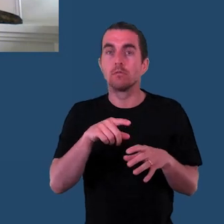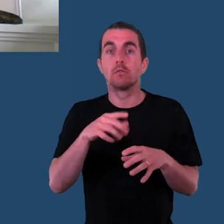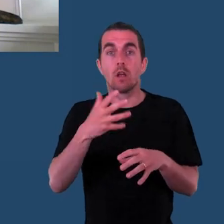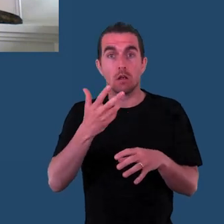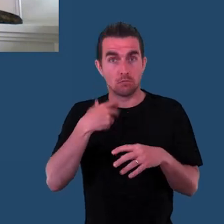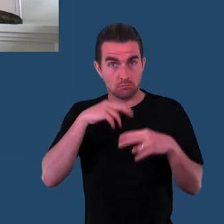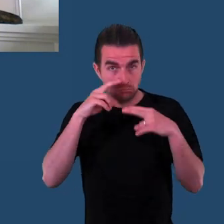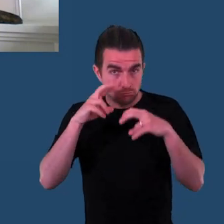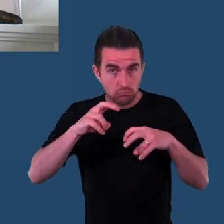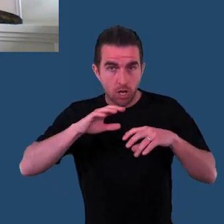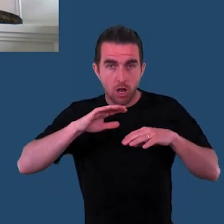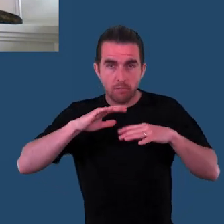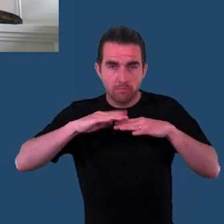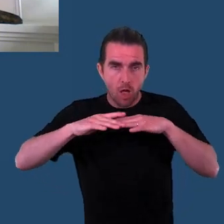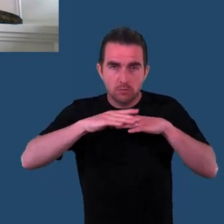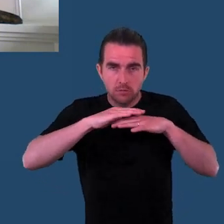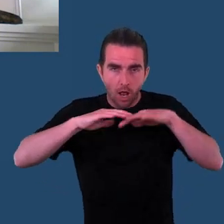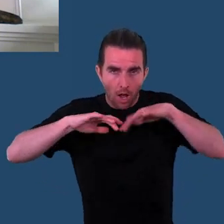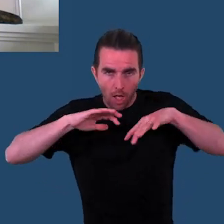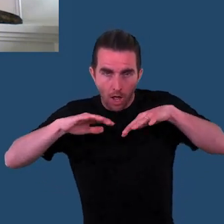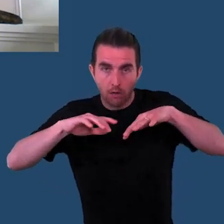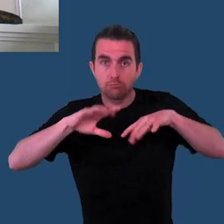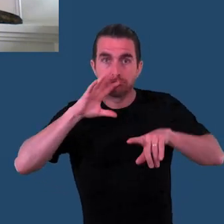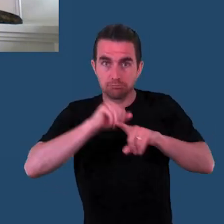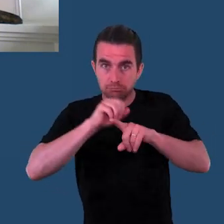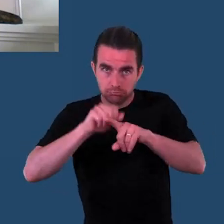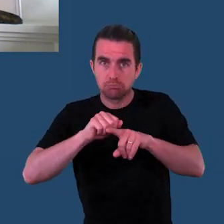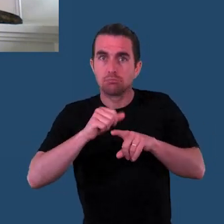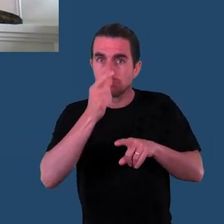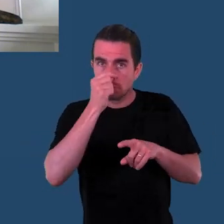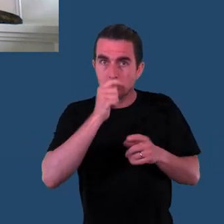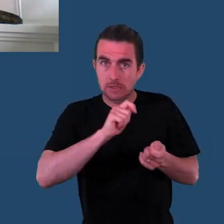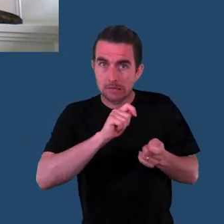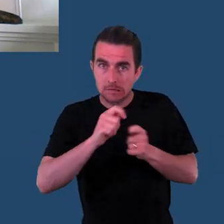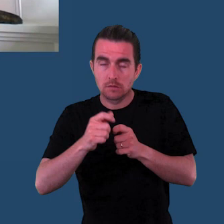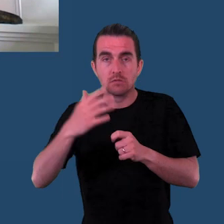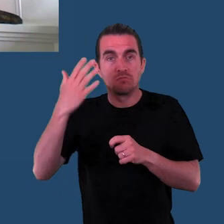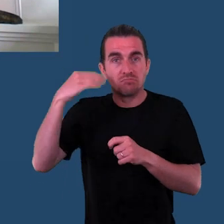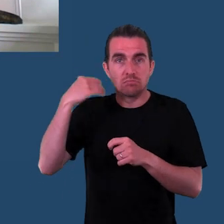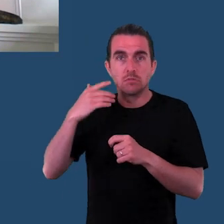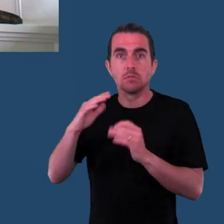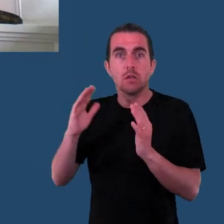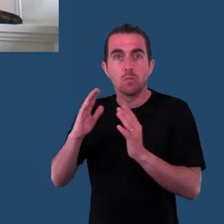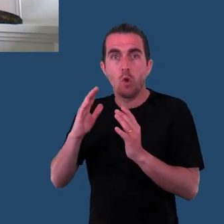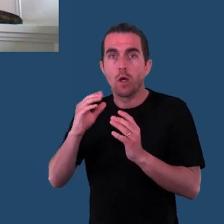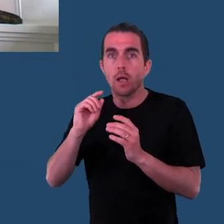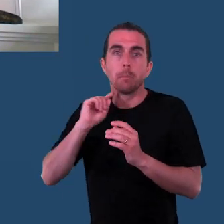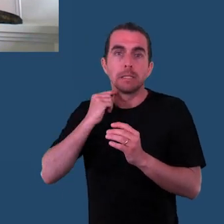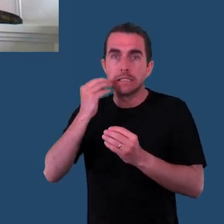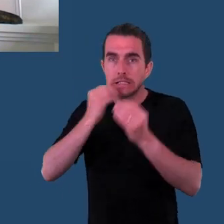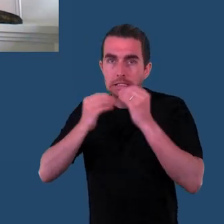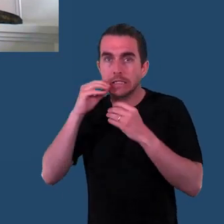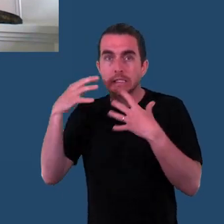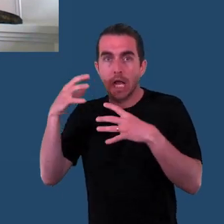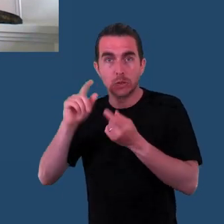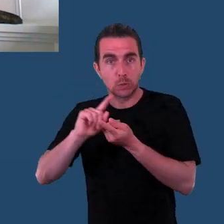And we actually have good fossils that indicate this transition from some of those small meat-eating dinosaurs to birds now.